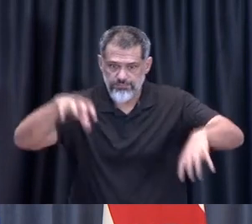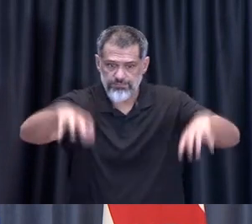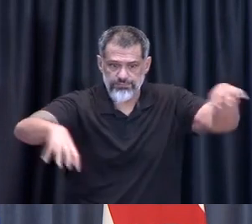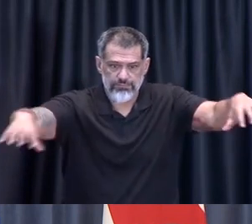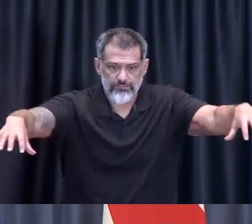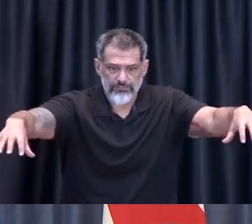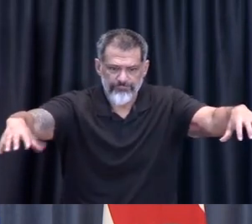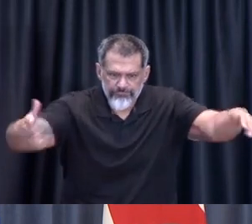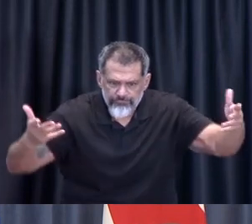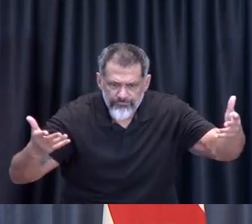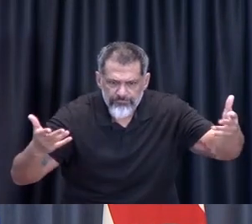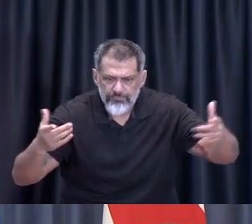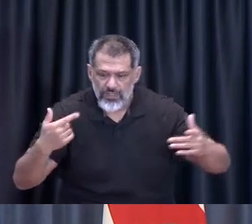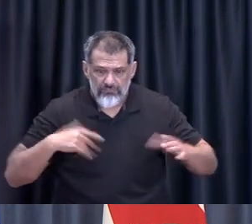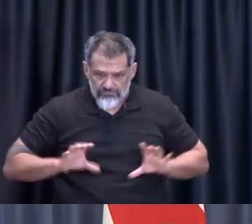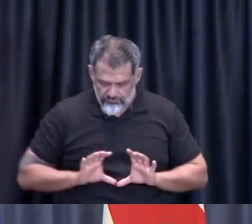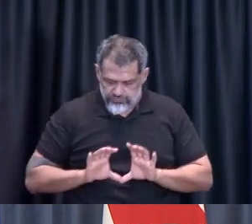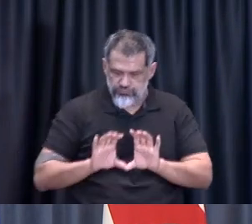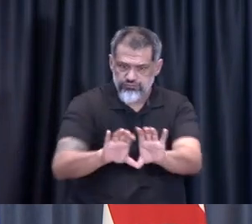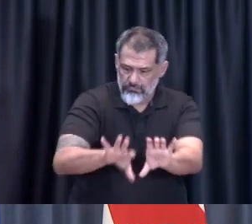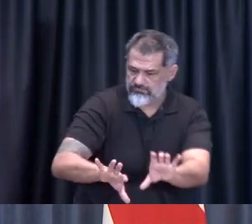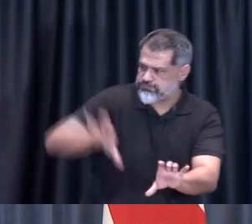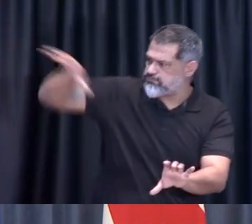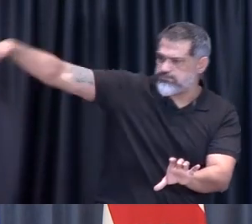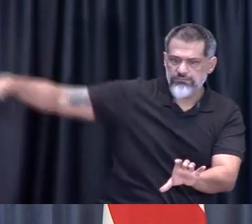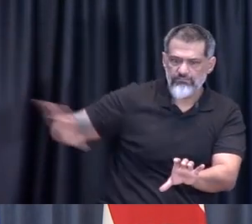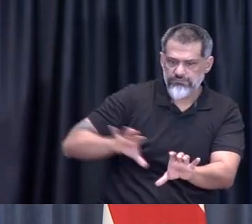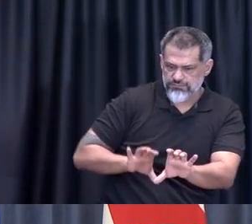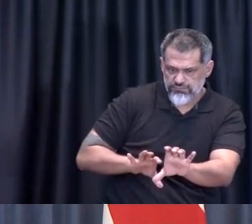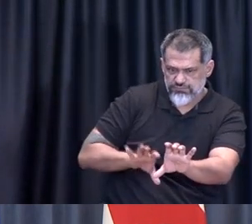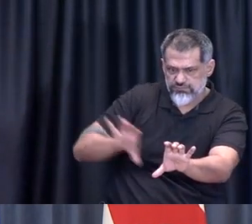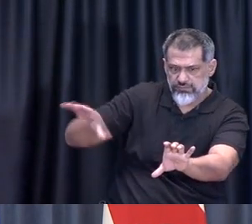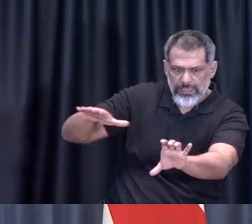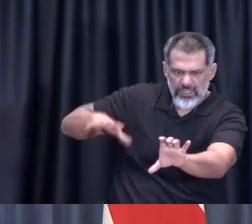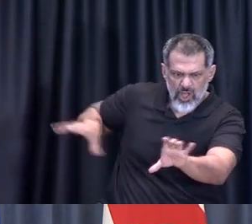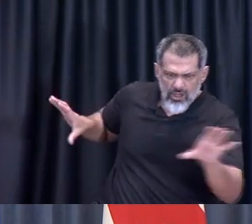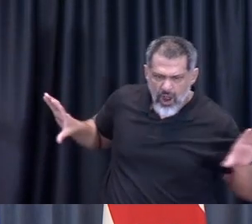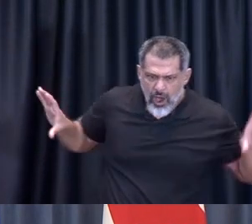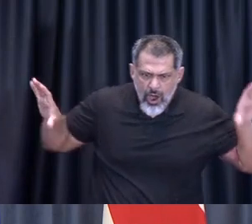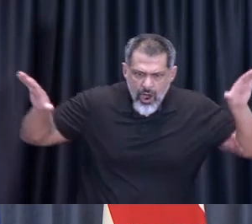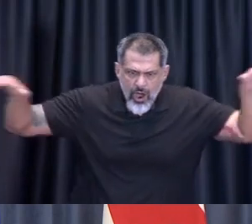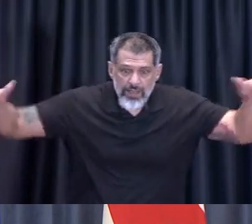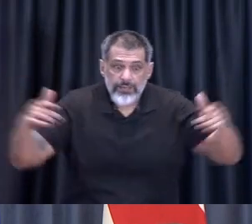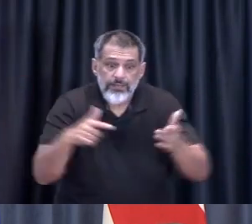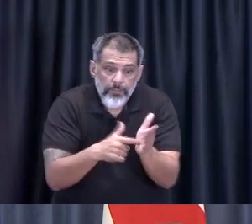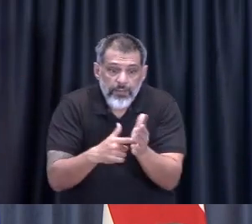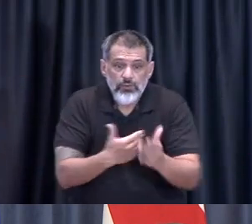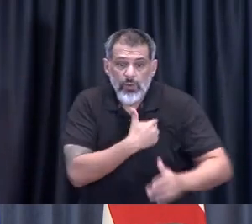lane, very often actions happen, whether it's by the city to clear one thing over as well